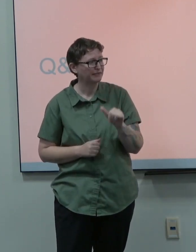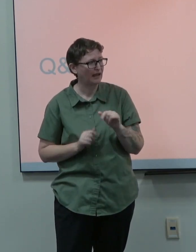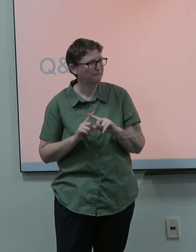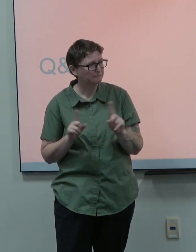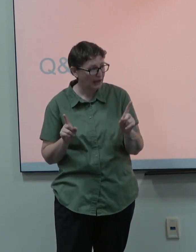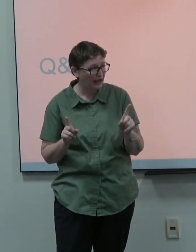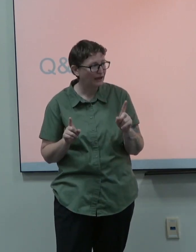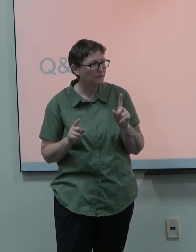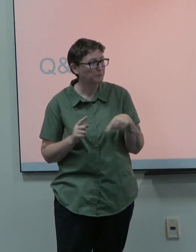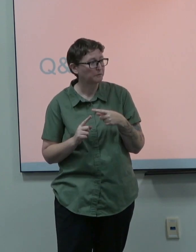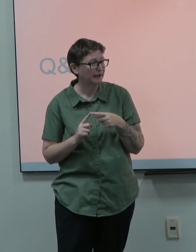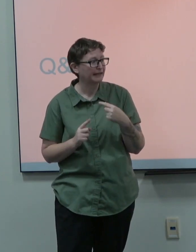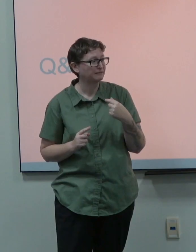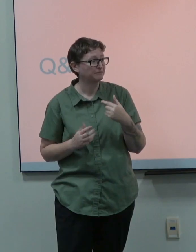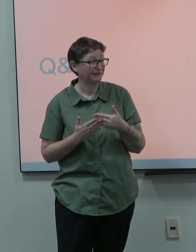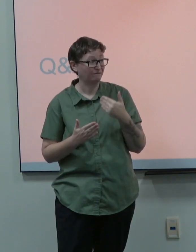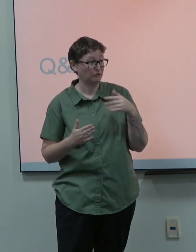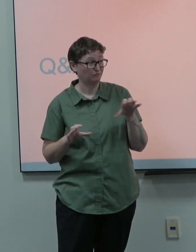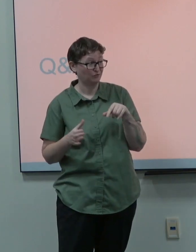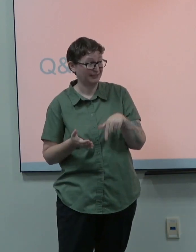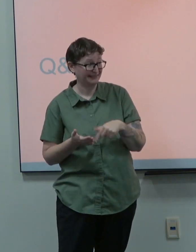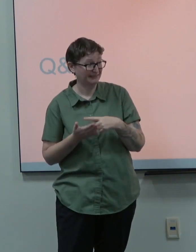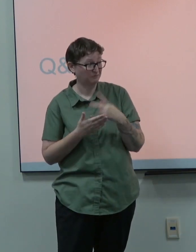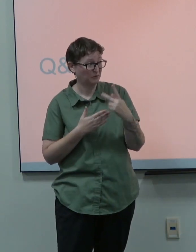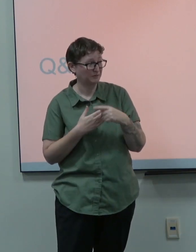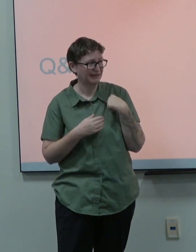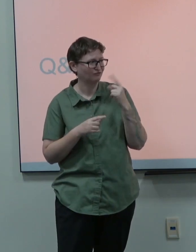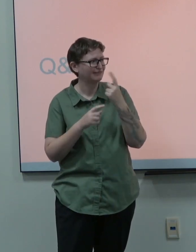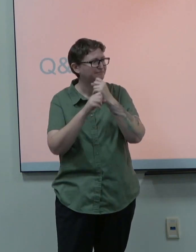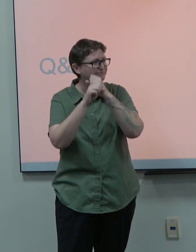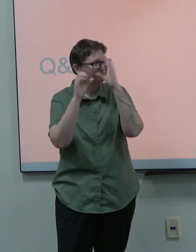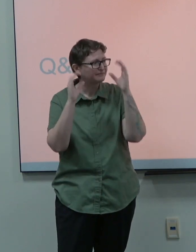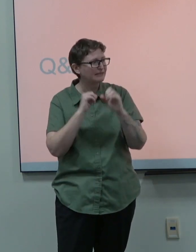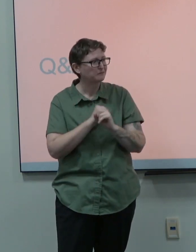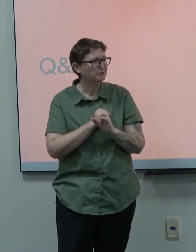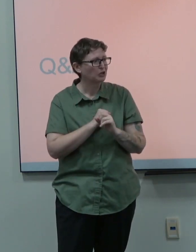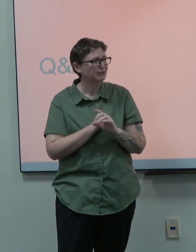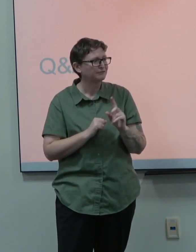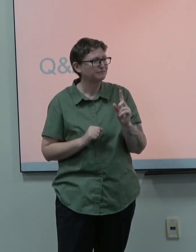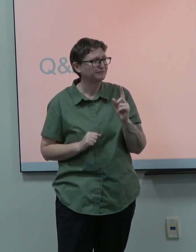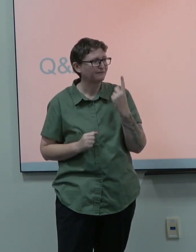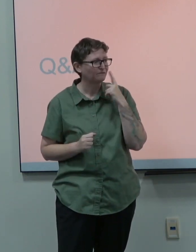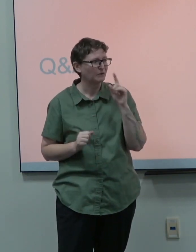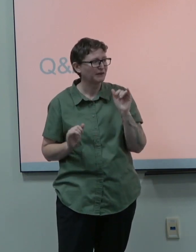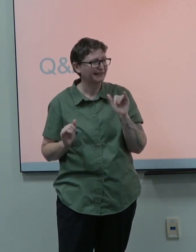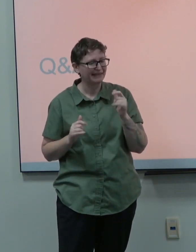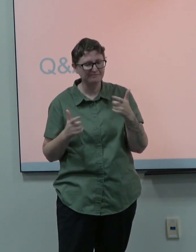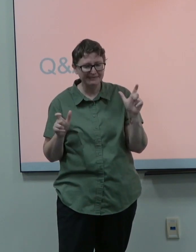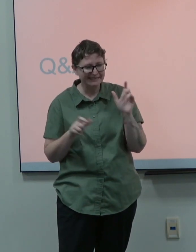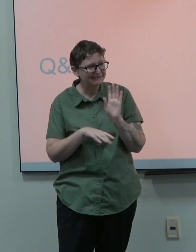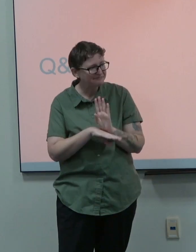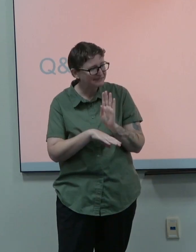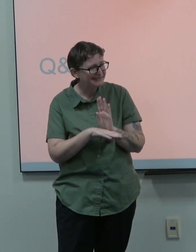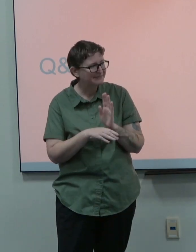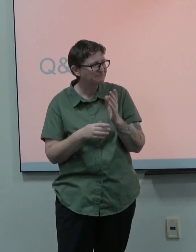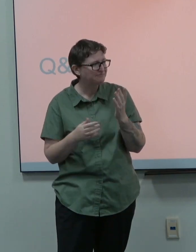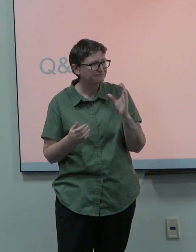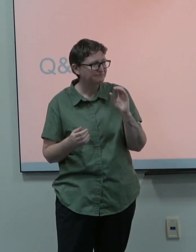And not only that, but before I did this program, I envisioned marketing for like a big business